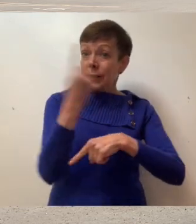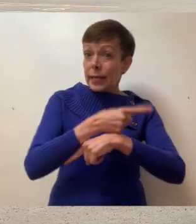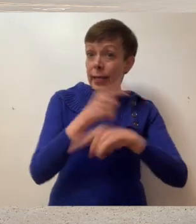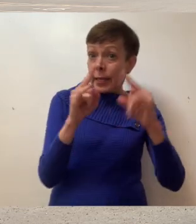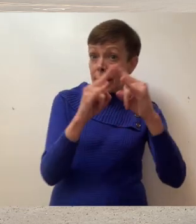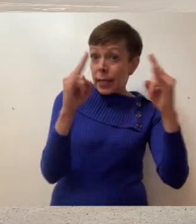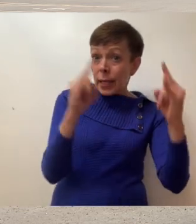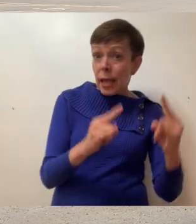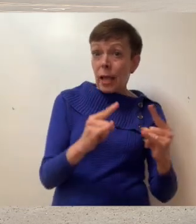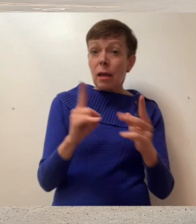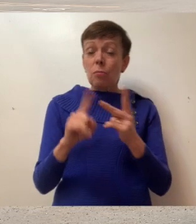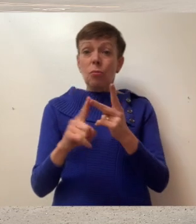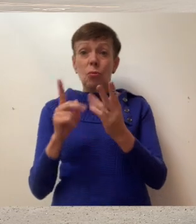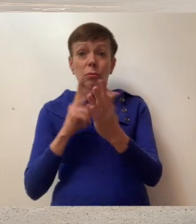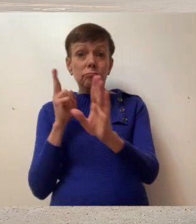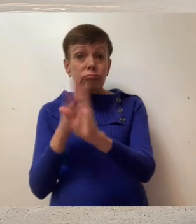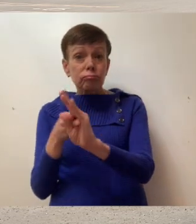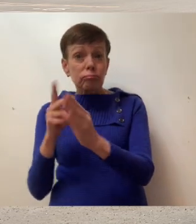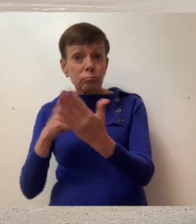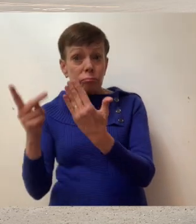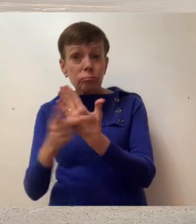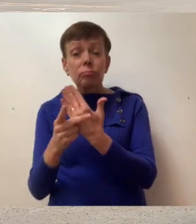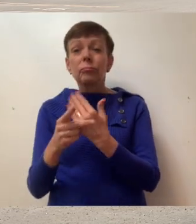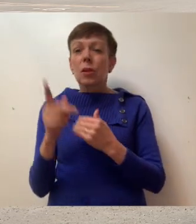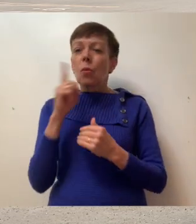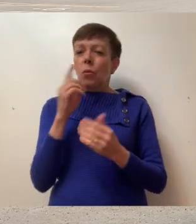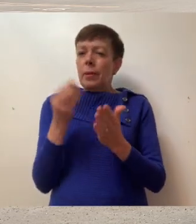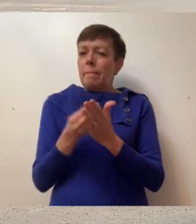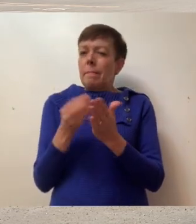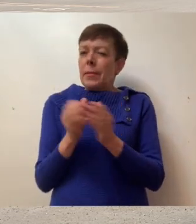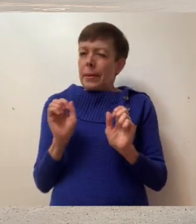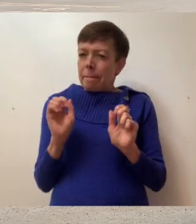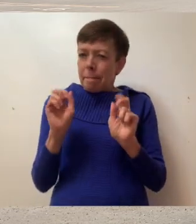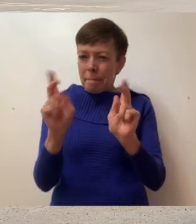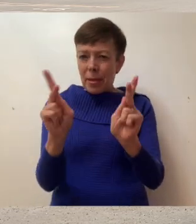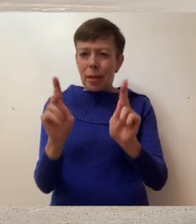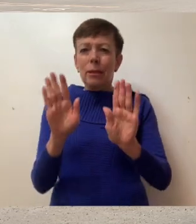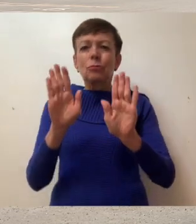will have refunds credited to their accounts in coming days and weeks.